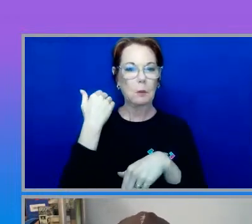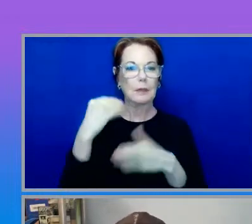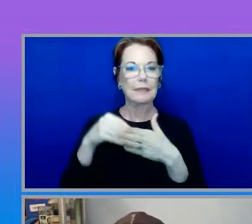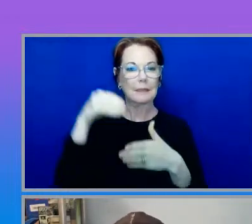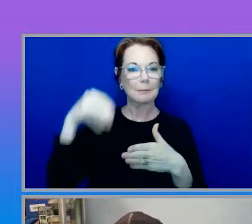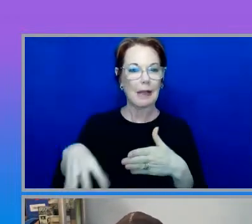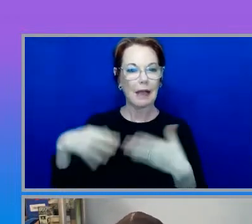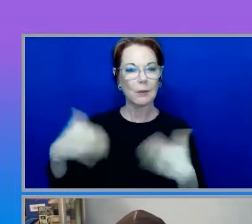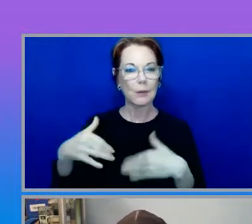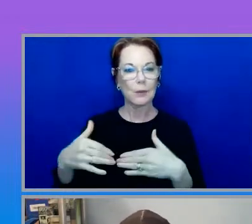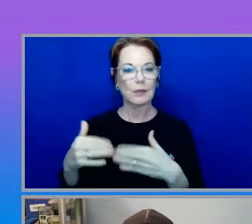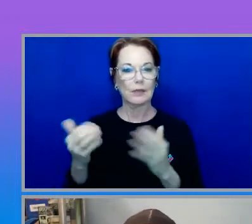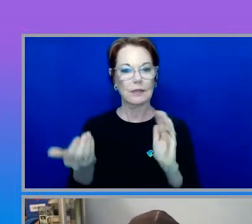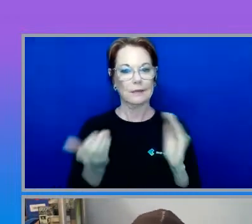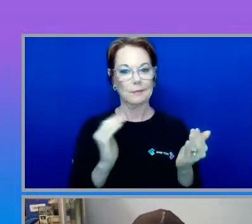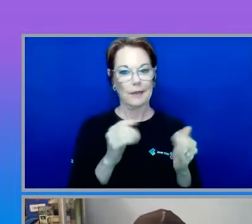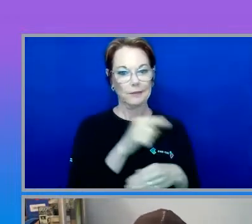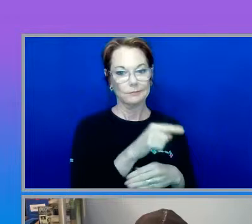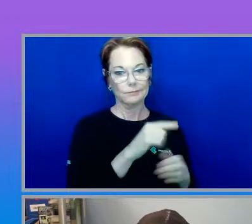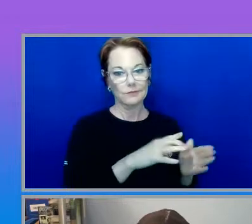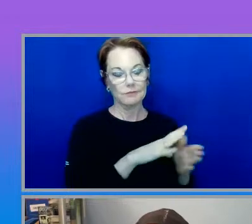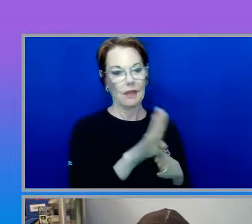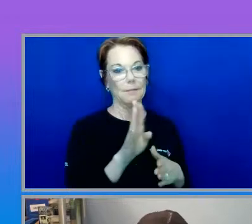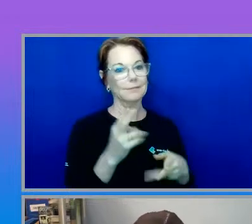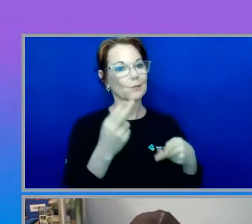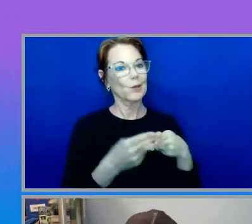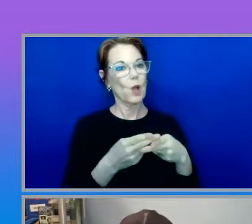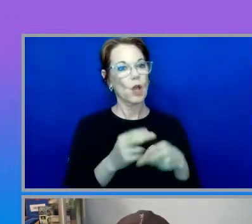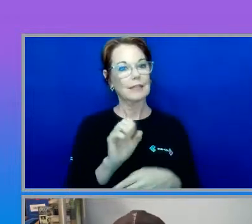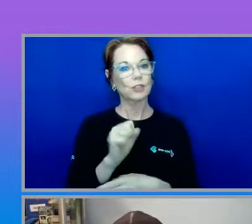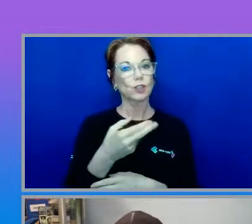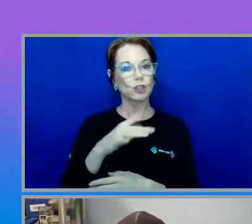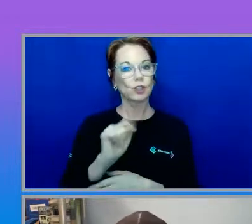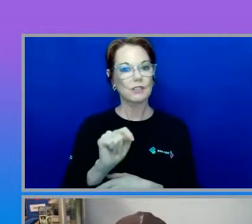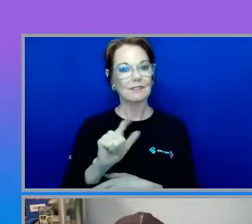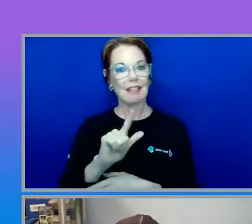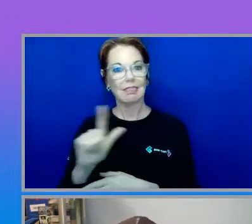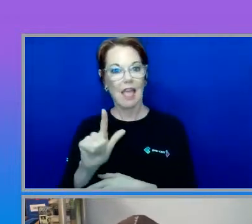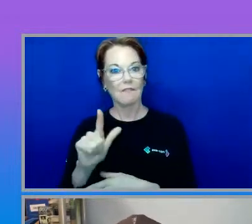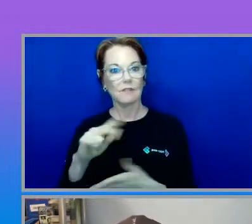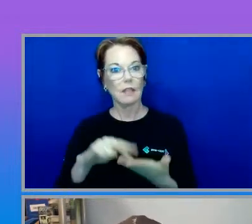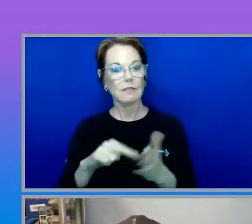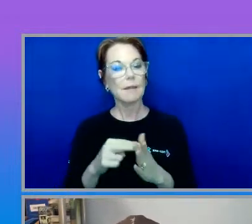is why we talk about shifting